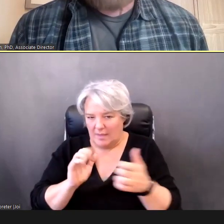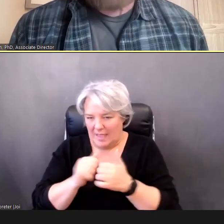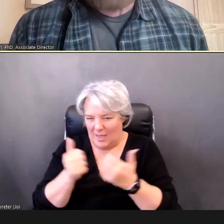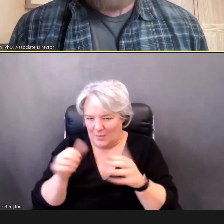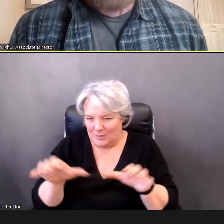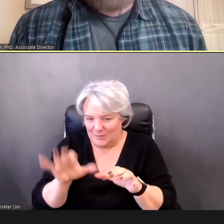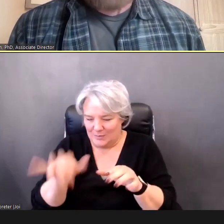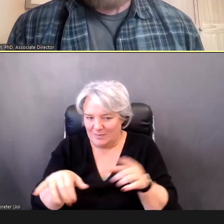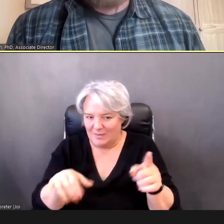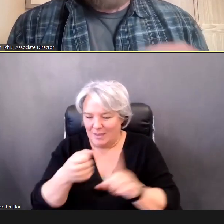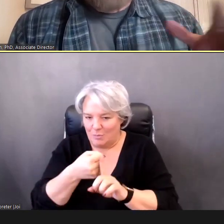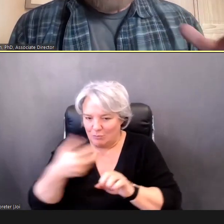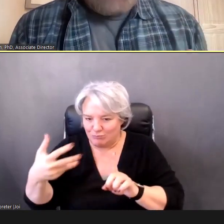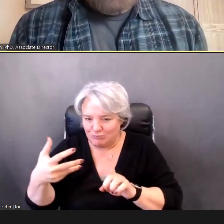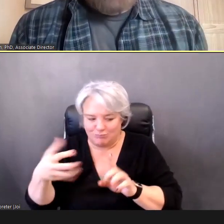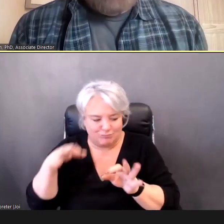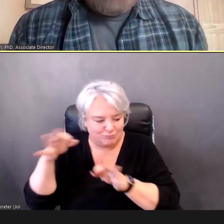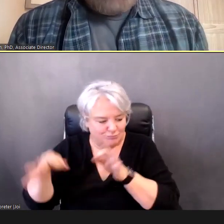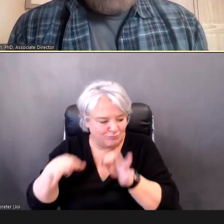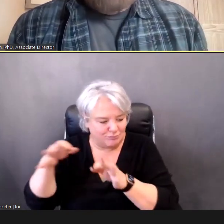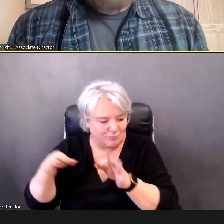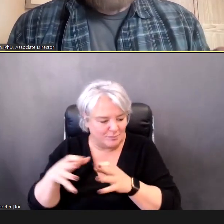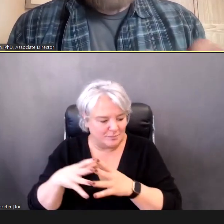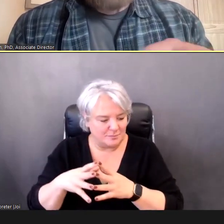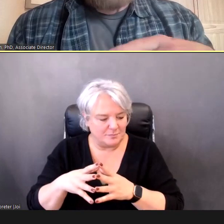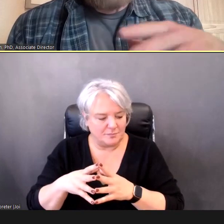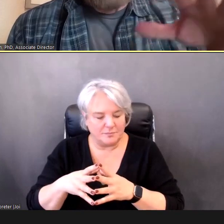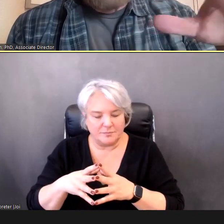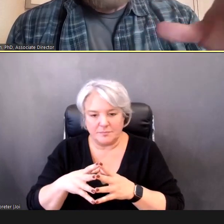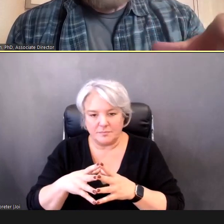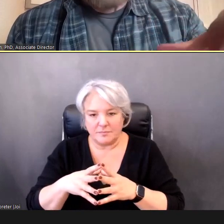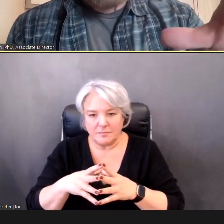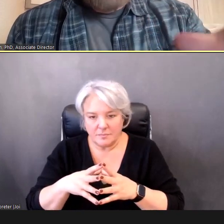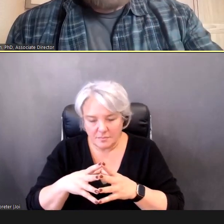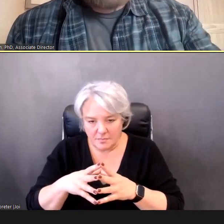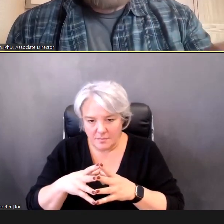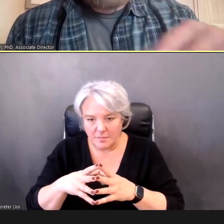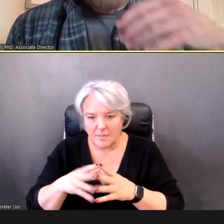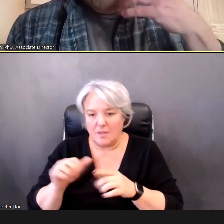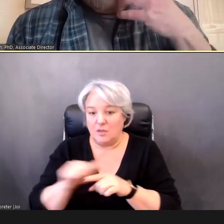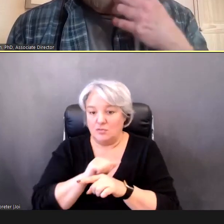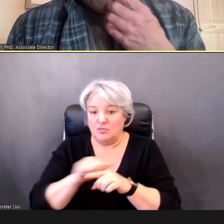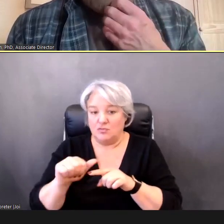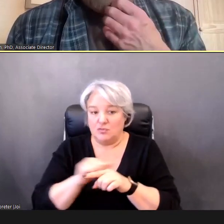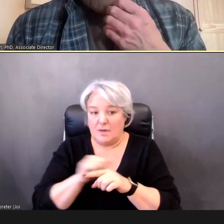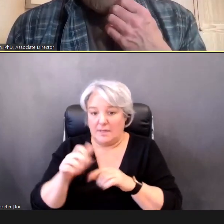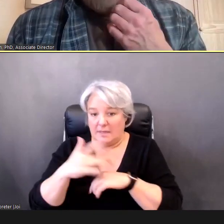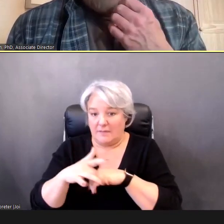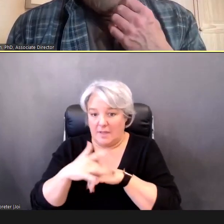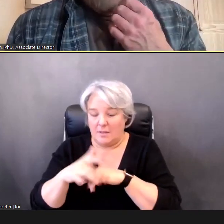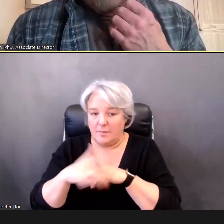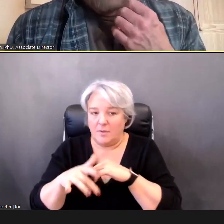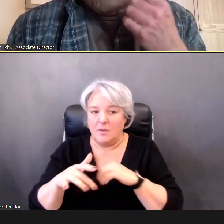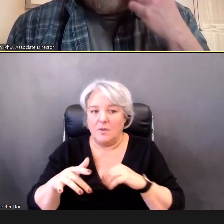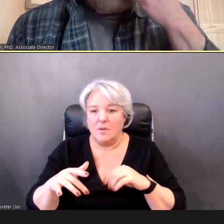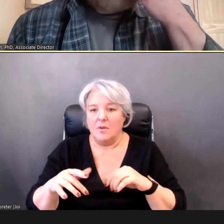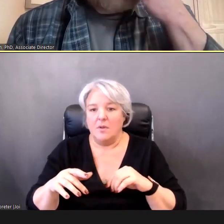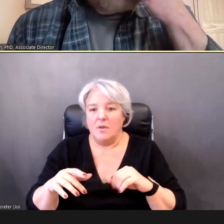longer format um the training that's